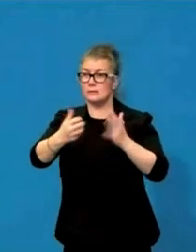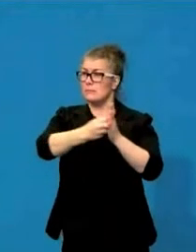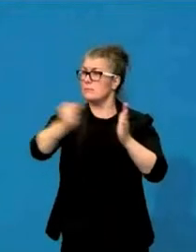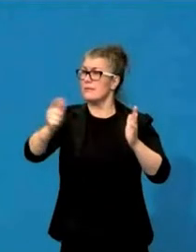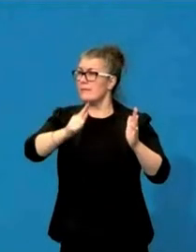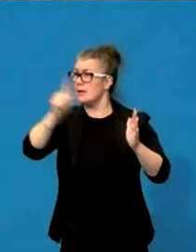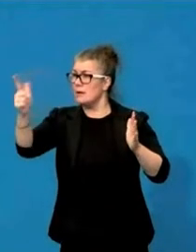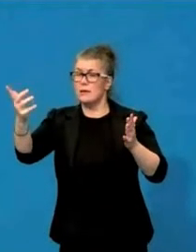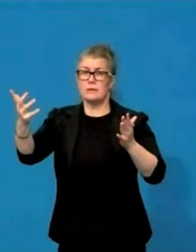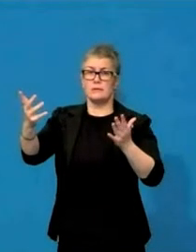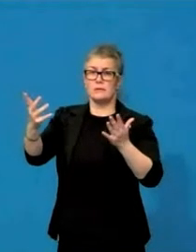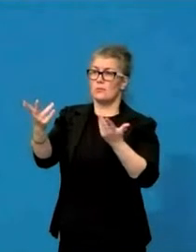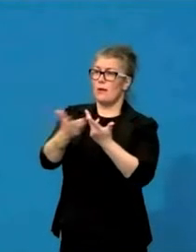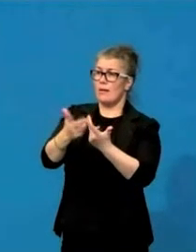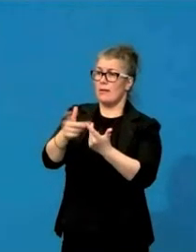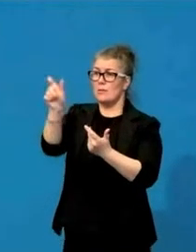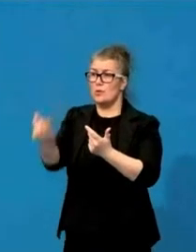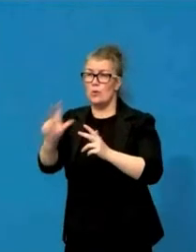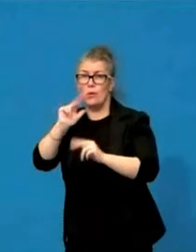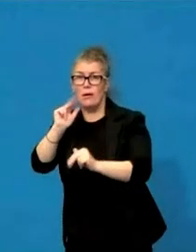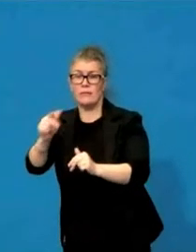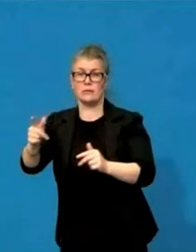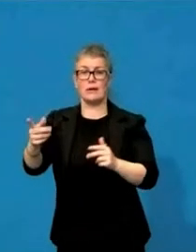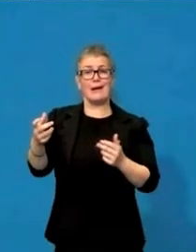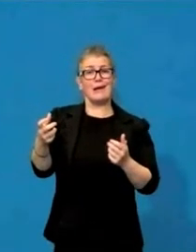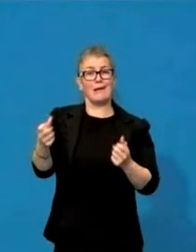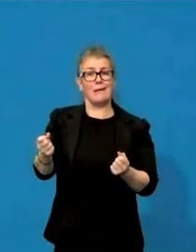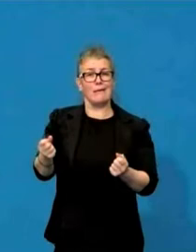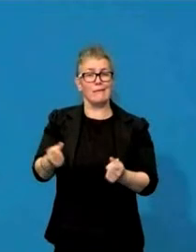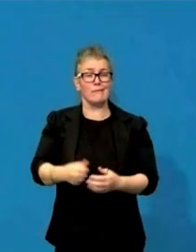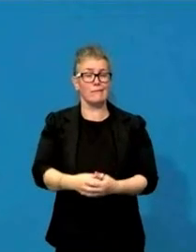someone else's care. MR GRIFFIN: And you and Geoff, I take from your statement, have a